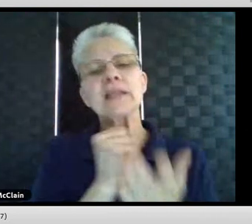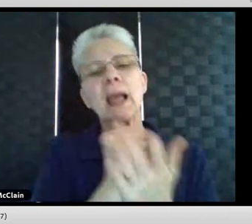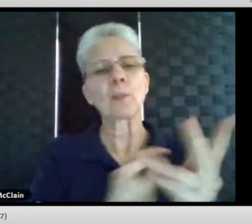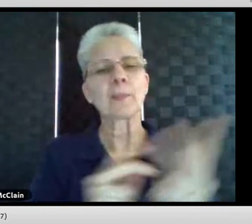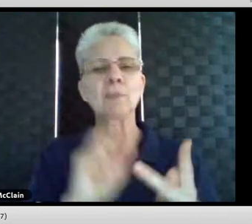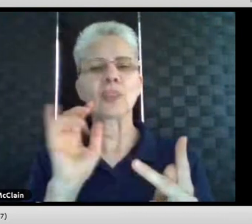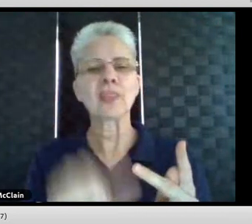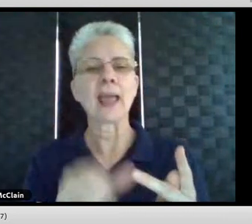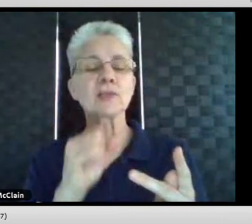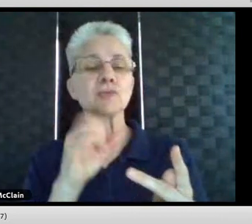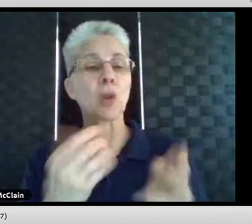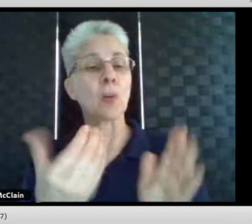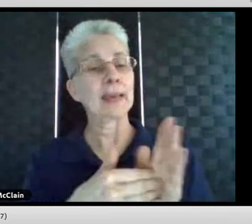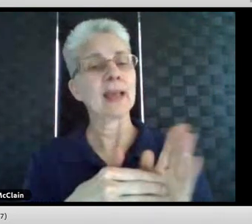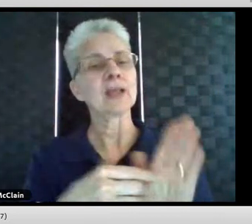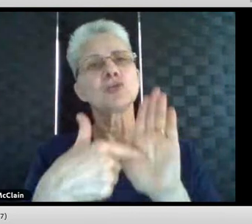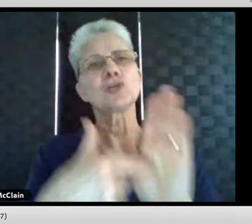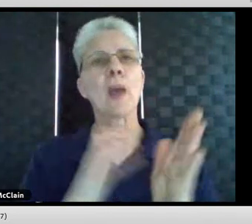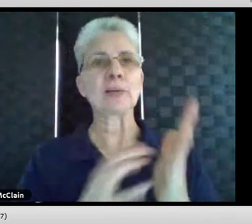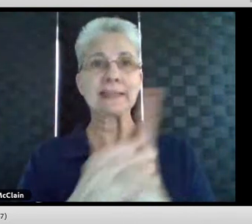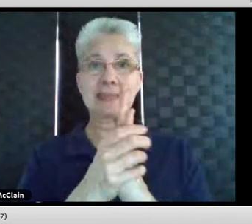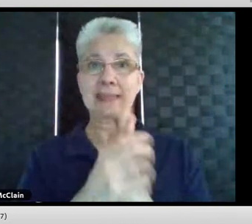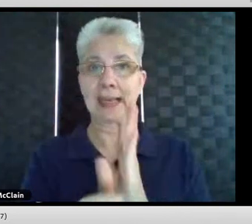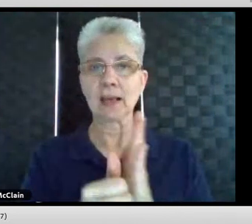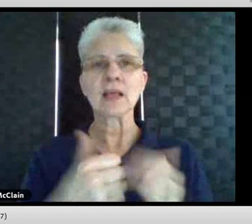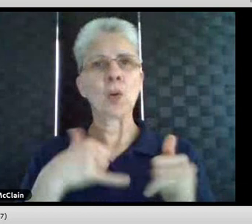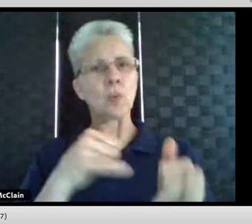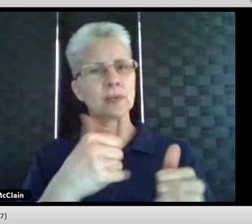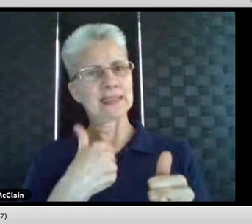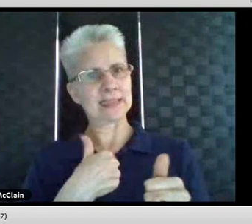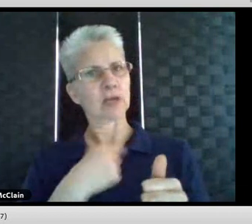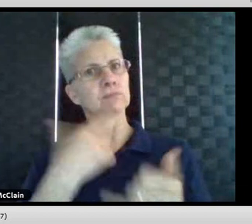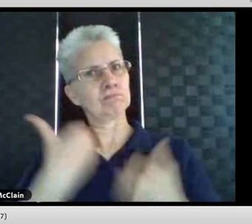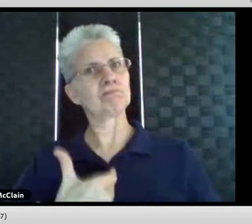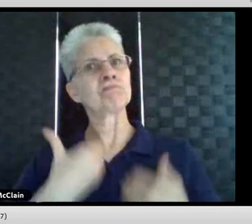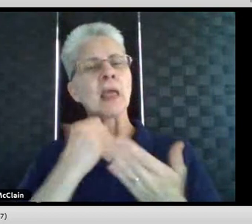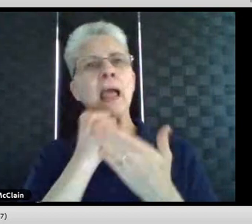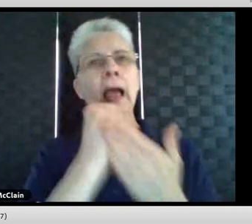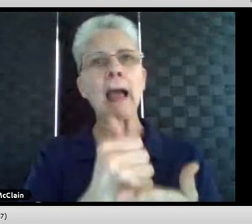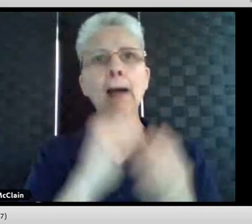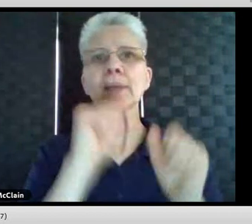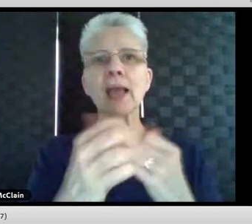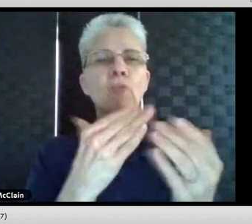So again, it's a way to show our skills, to show that we're still relevant, that we can help you whether you come to the library or not.